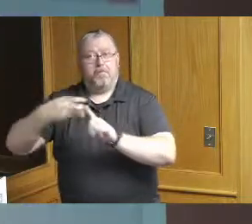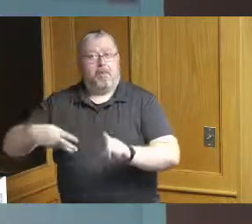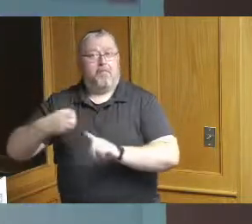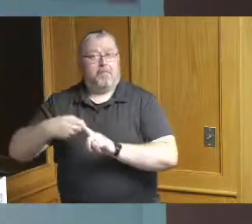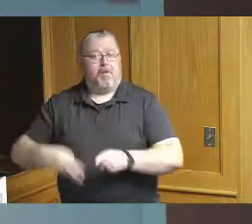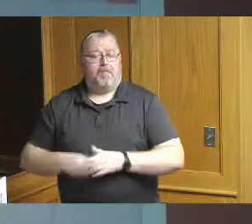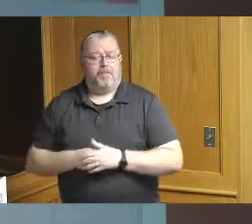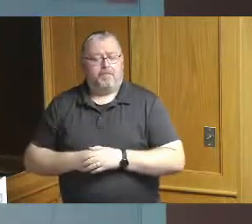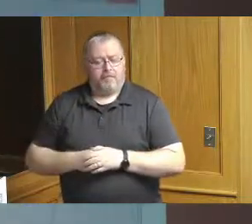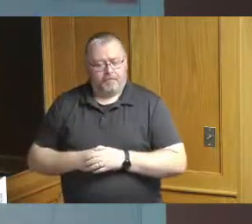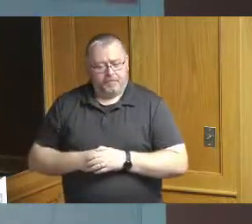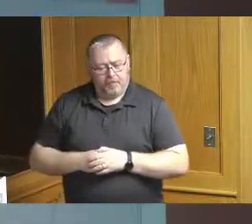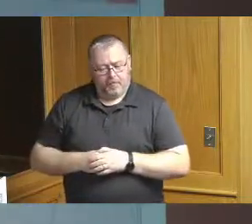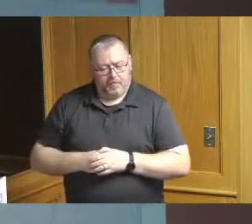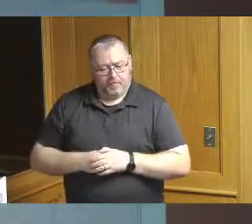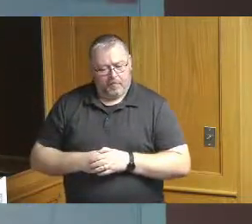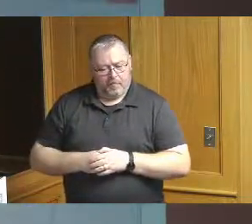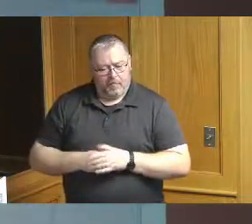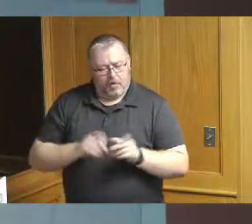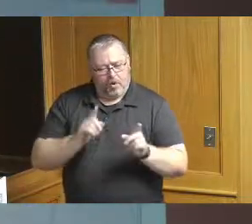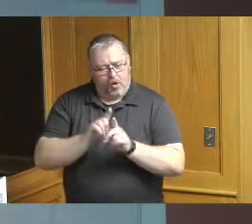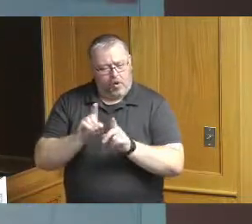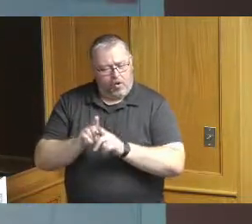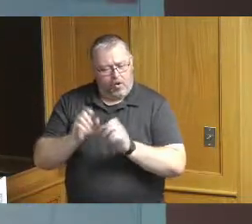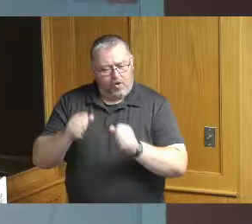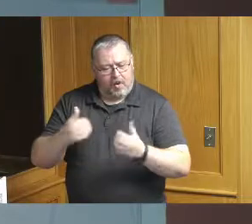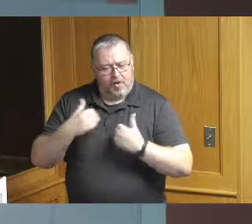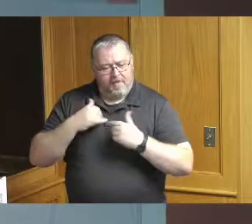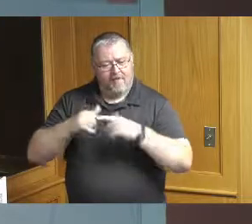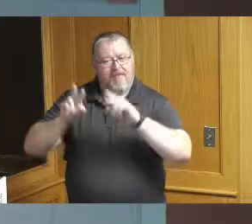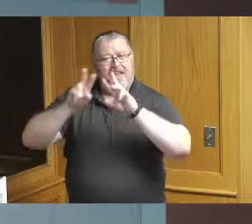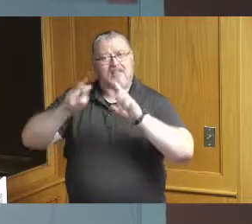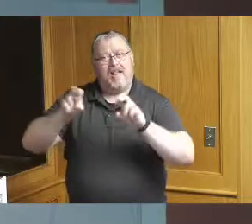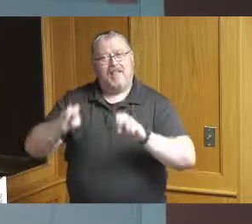so you can also have i have a lot of analysis planning and allocation happen